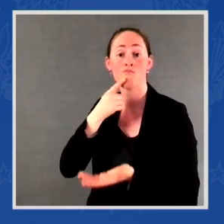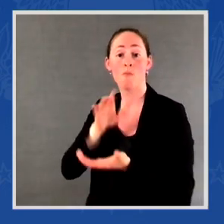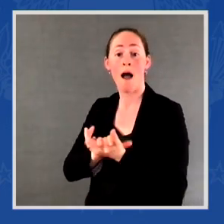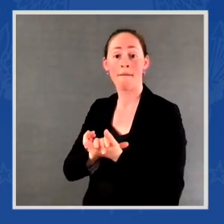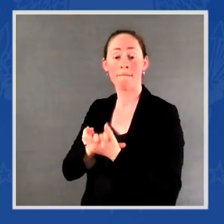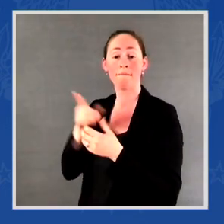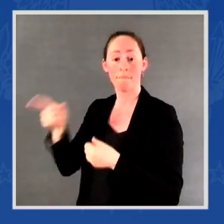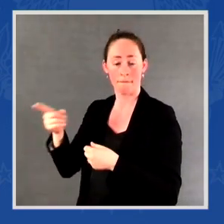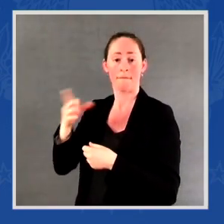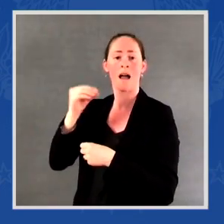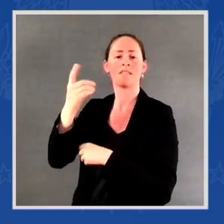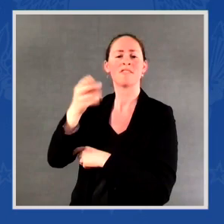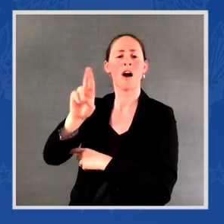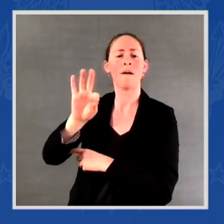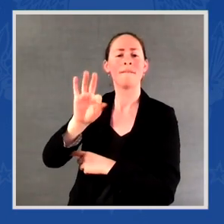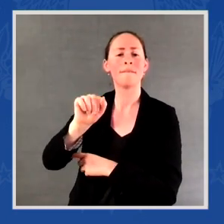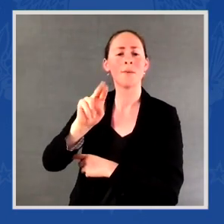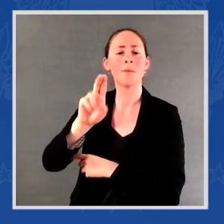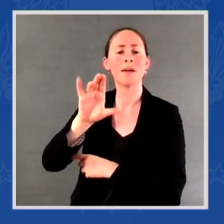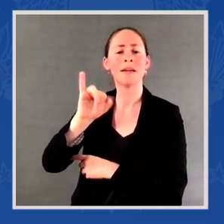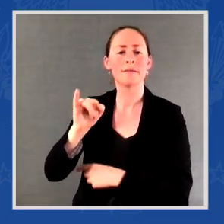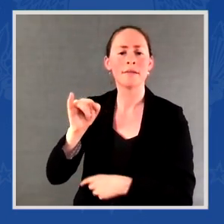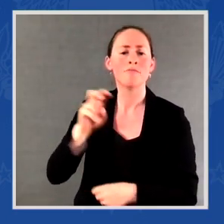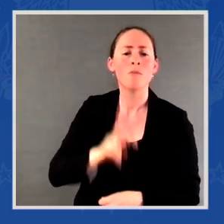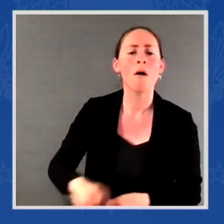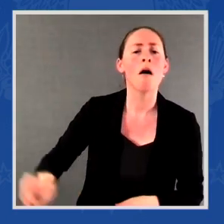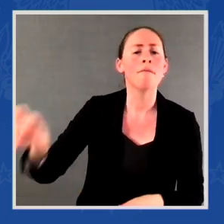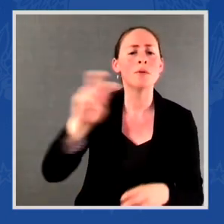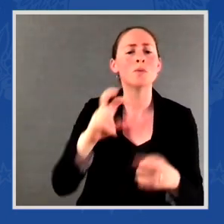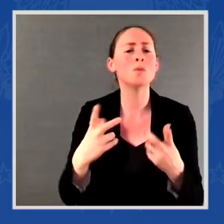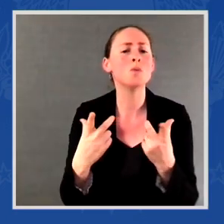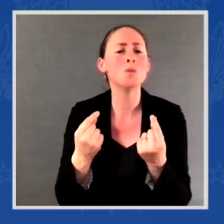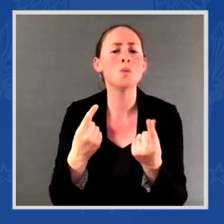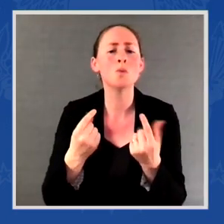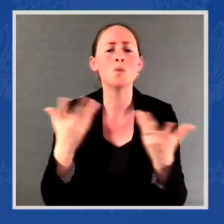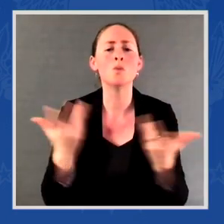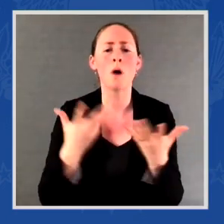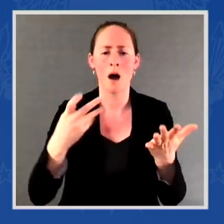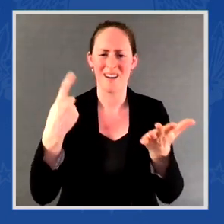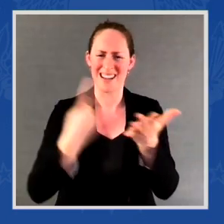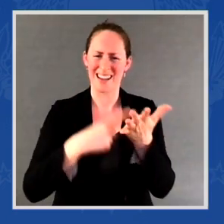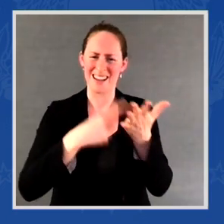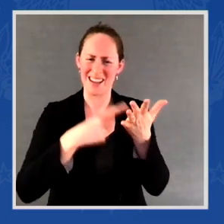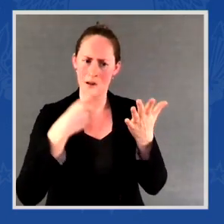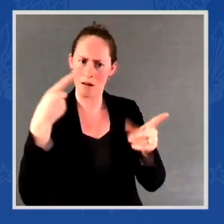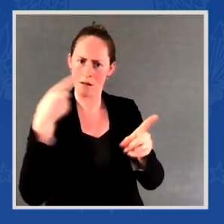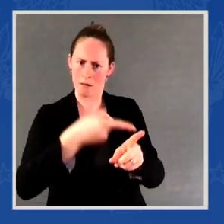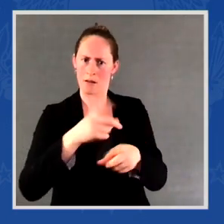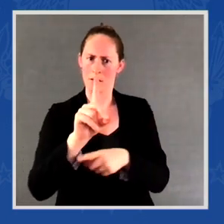this Delta variant, potentially deadlier, and especially dangerous for young people --